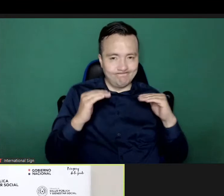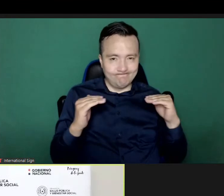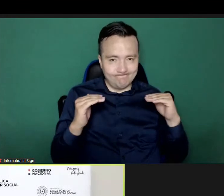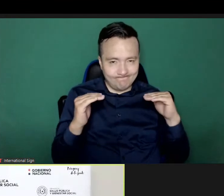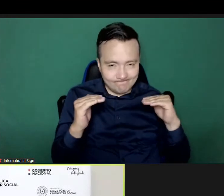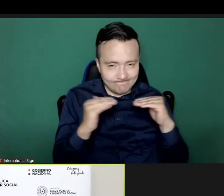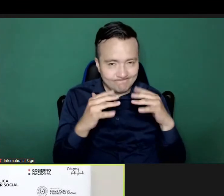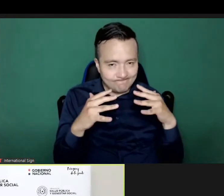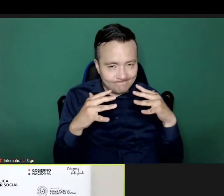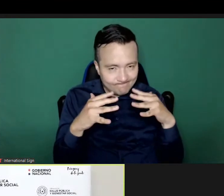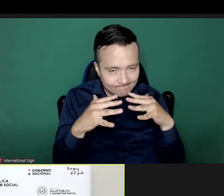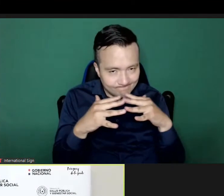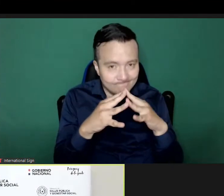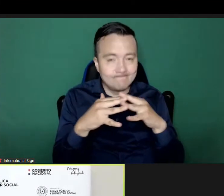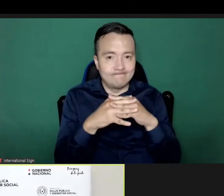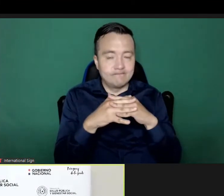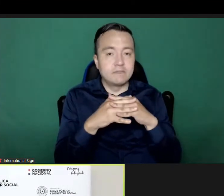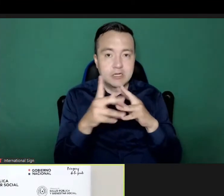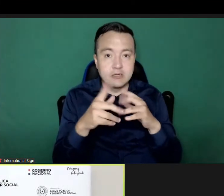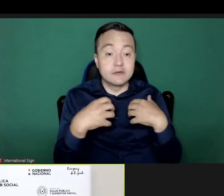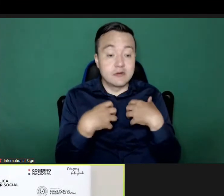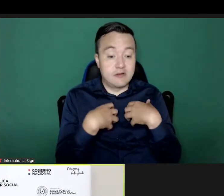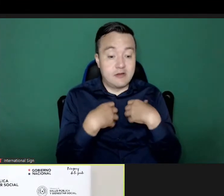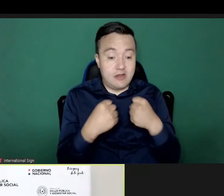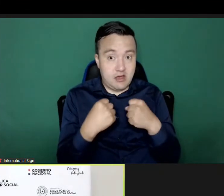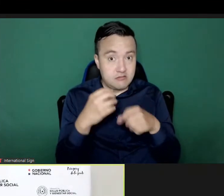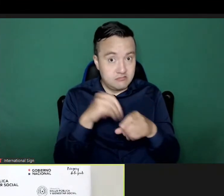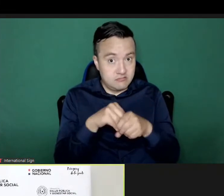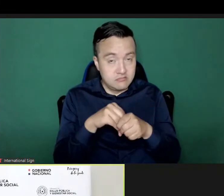care, of chronic diseases and mental health as well.